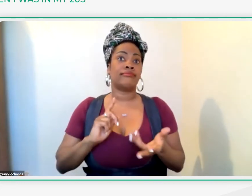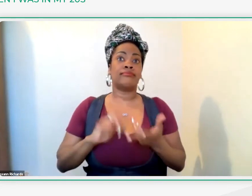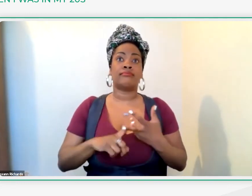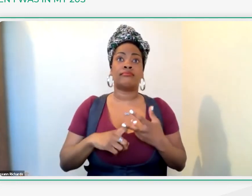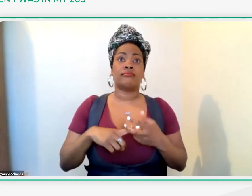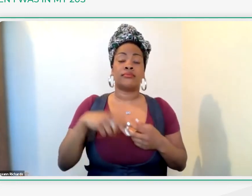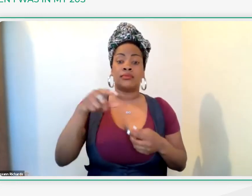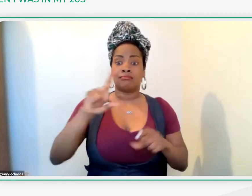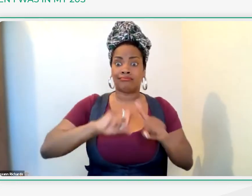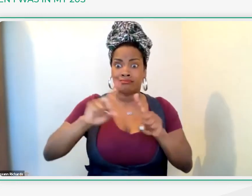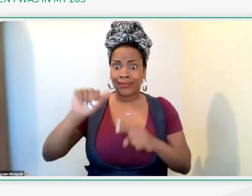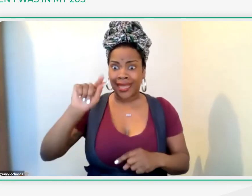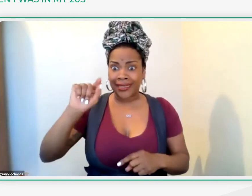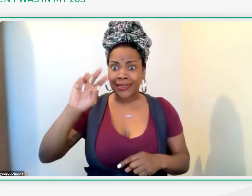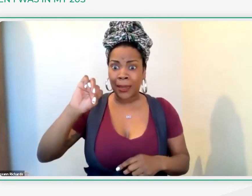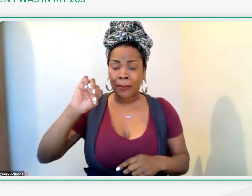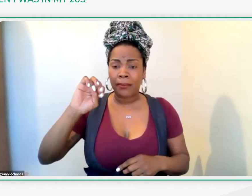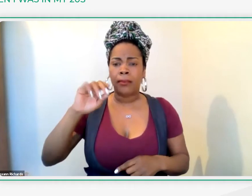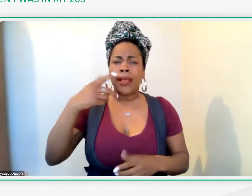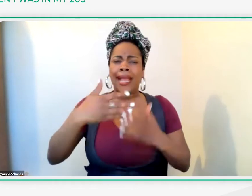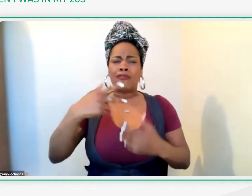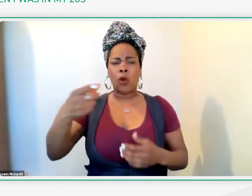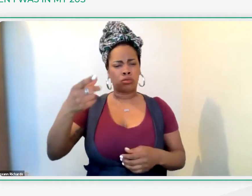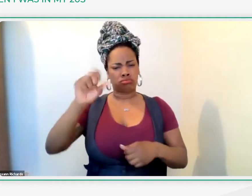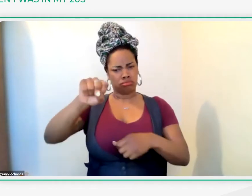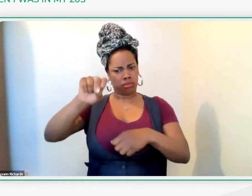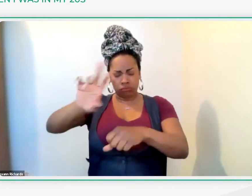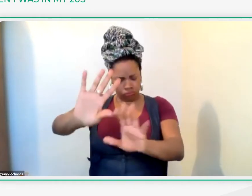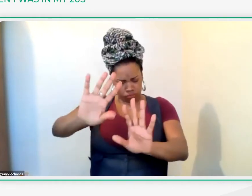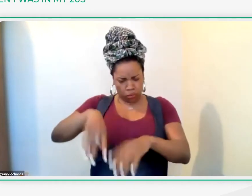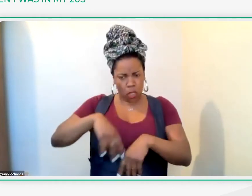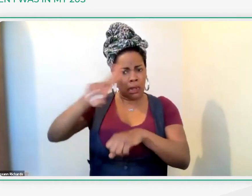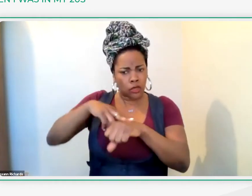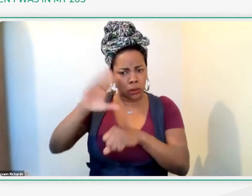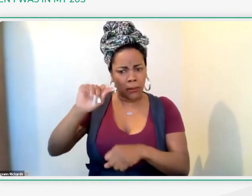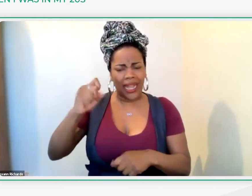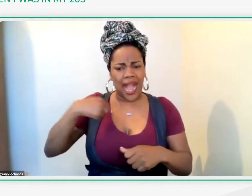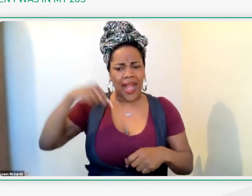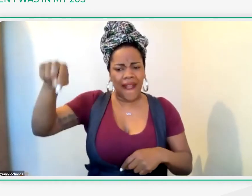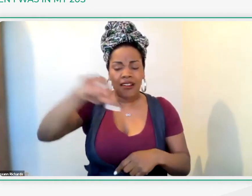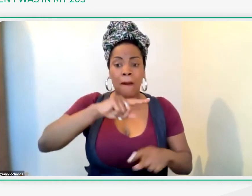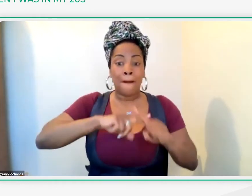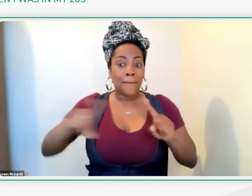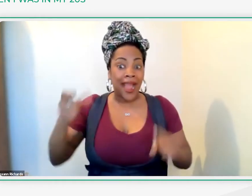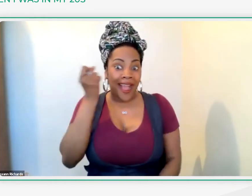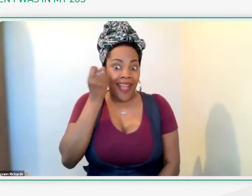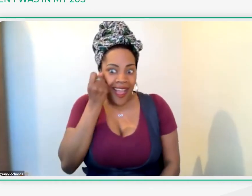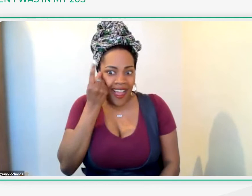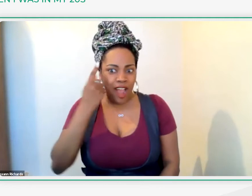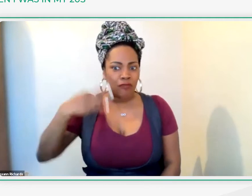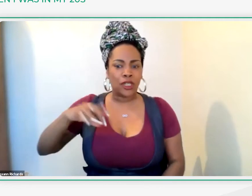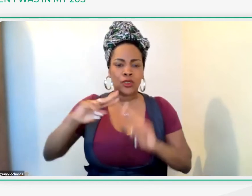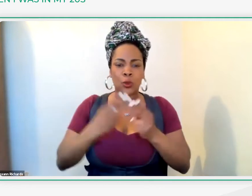You can get a house loan or mortgage.